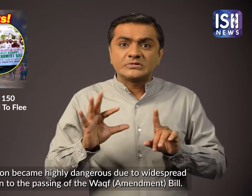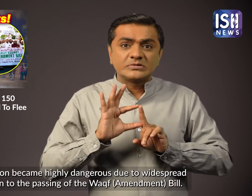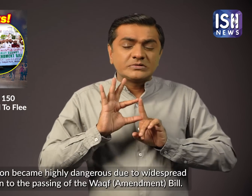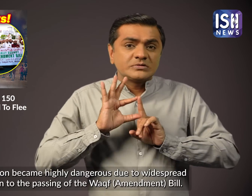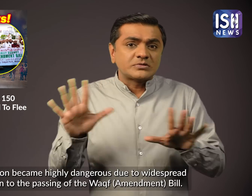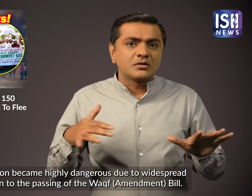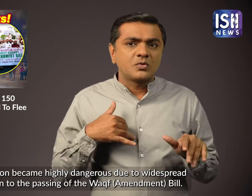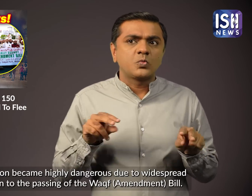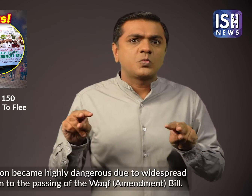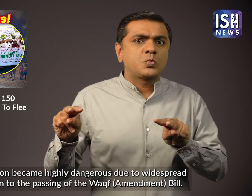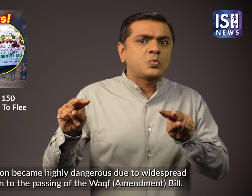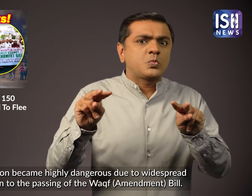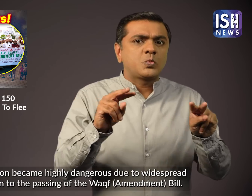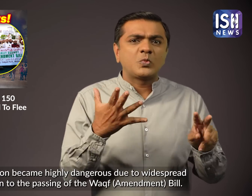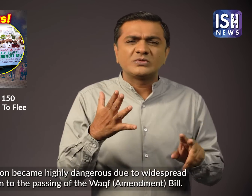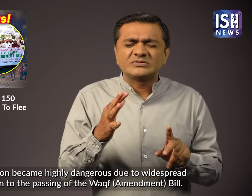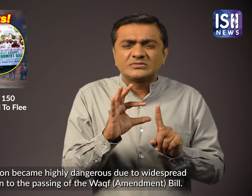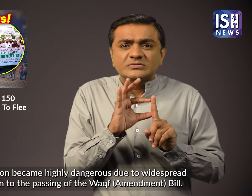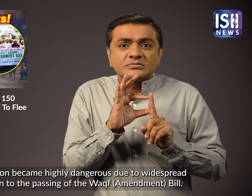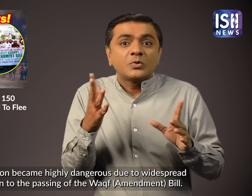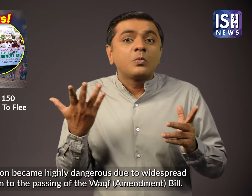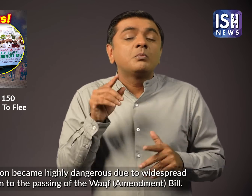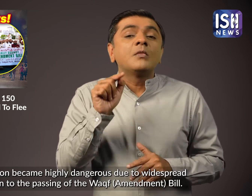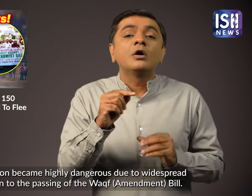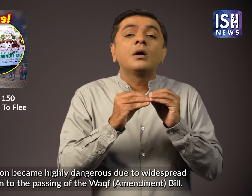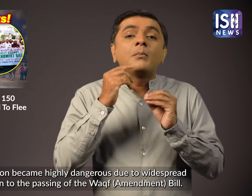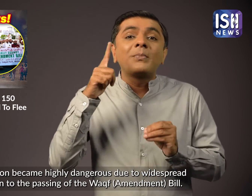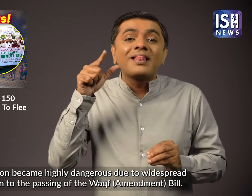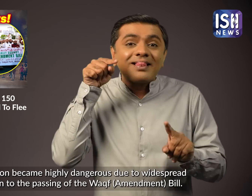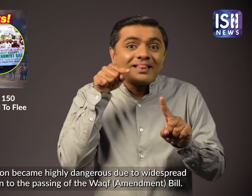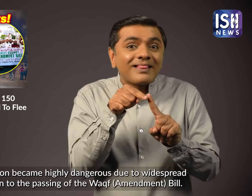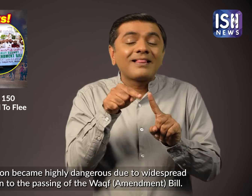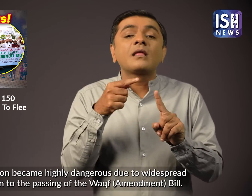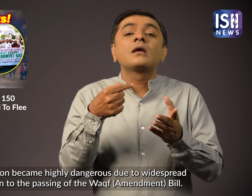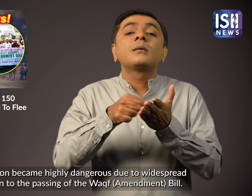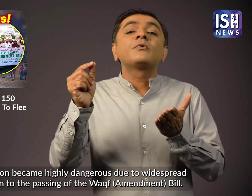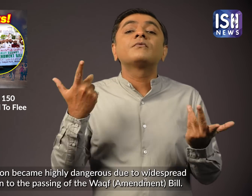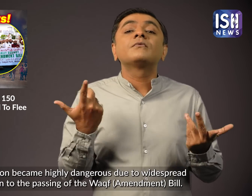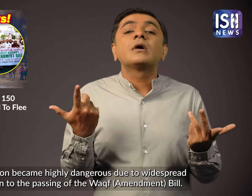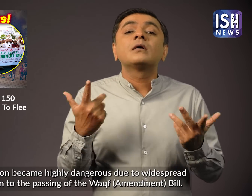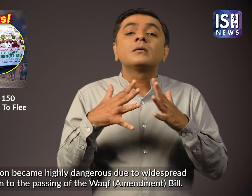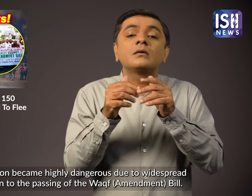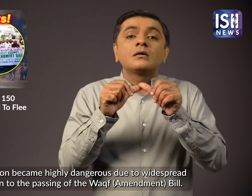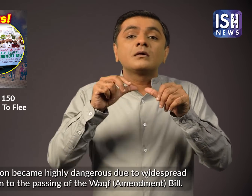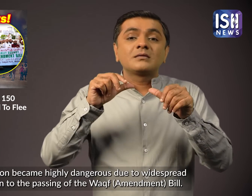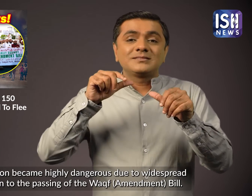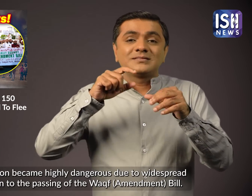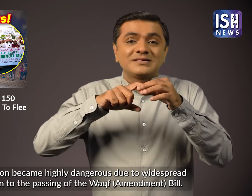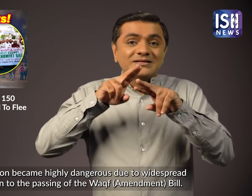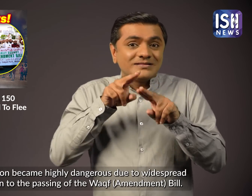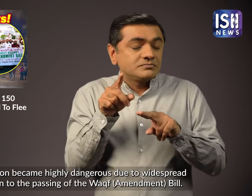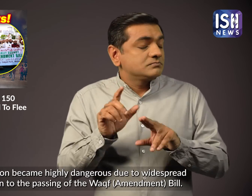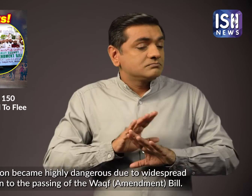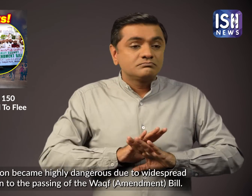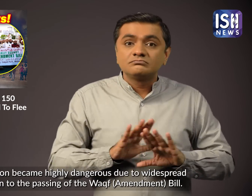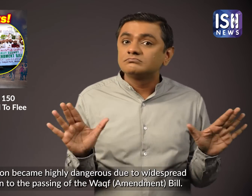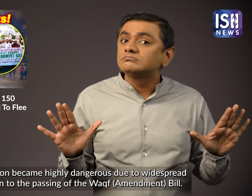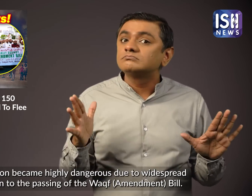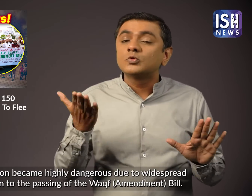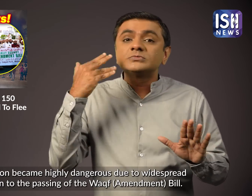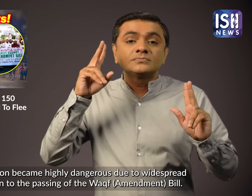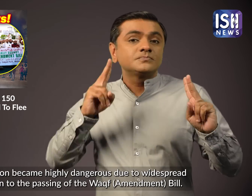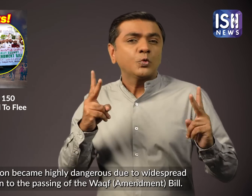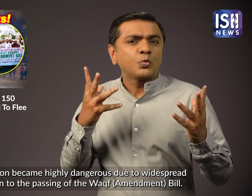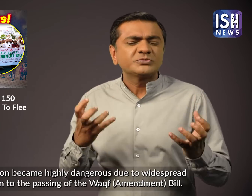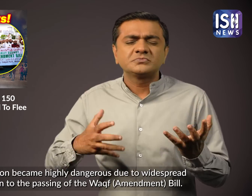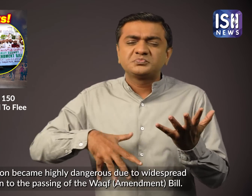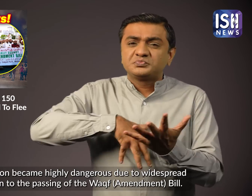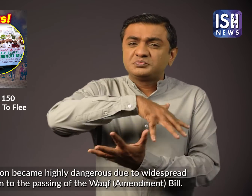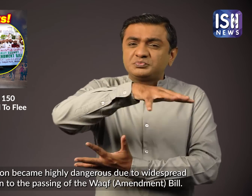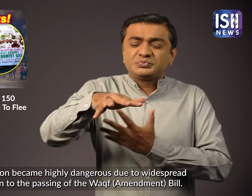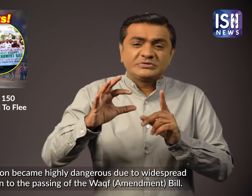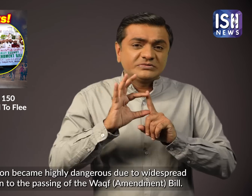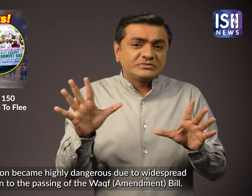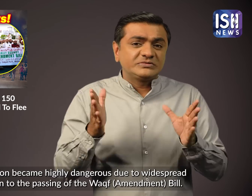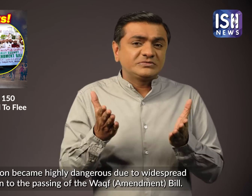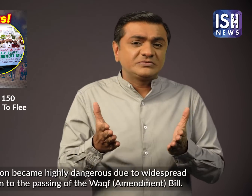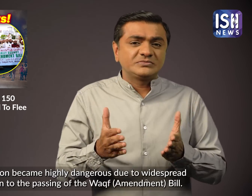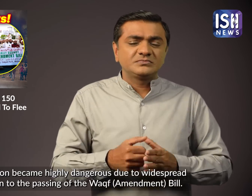The situation became highly dangerous due to widespread opposition to the passing of the Waqf (Amendment) Bill.